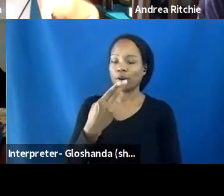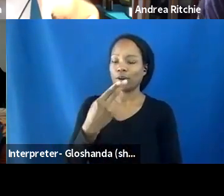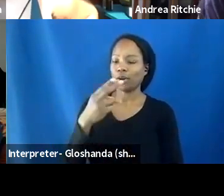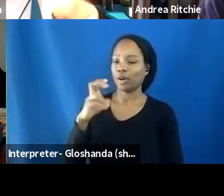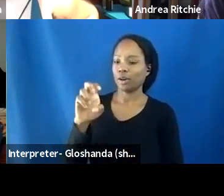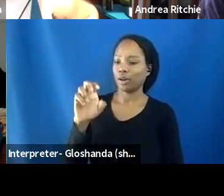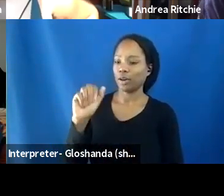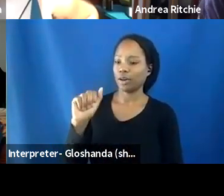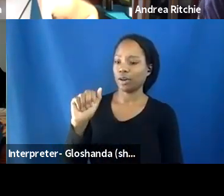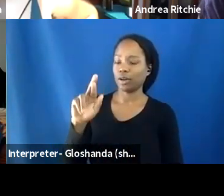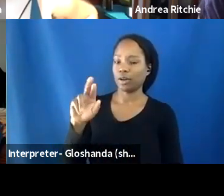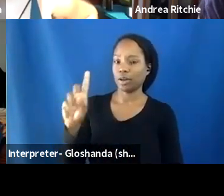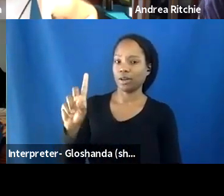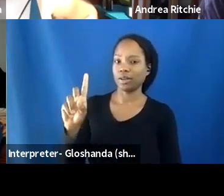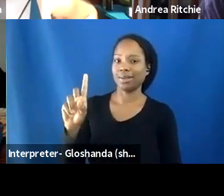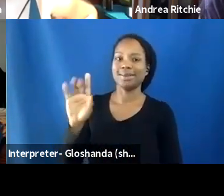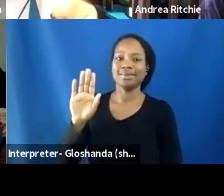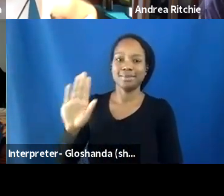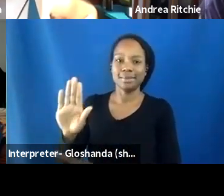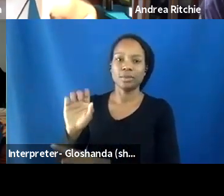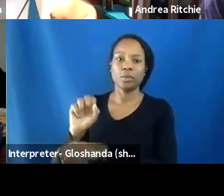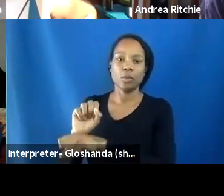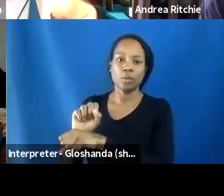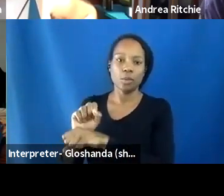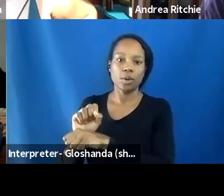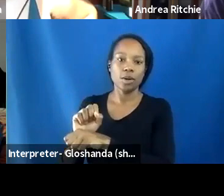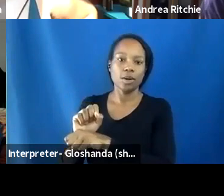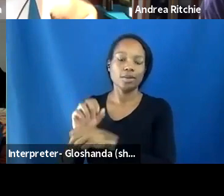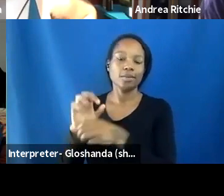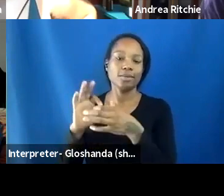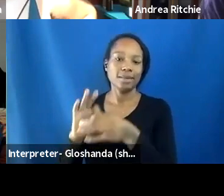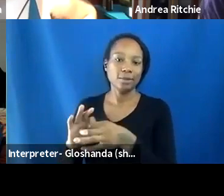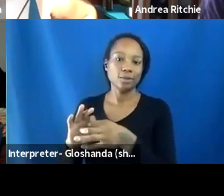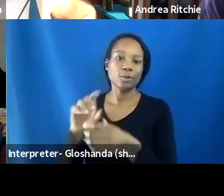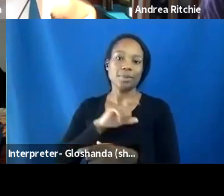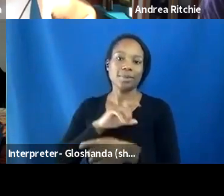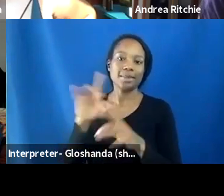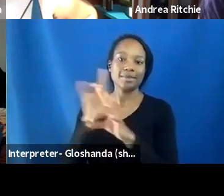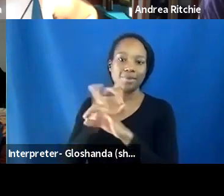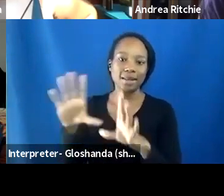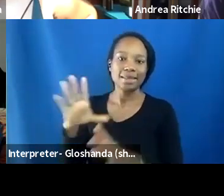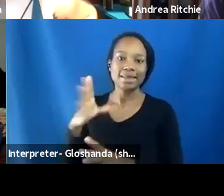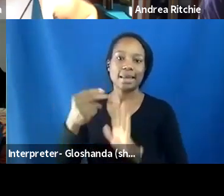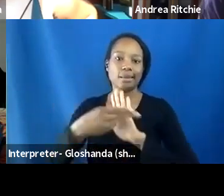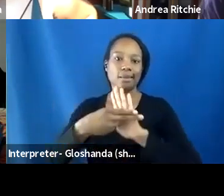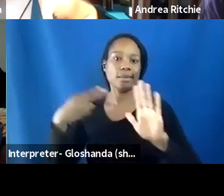and police violence against deaf and hard of hearing people. I think that's it from me.